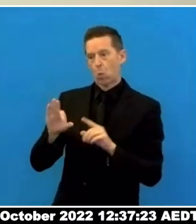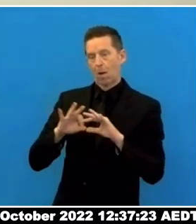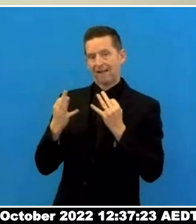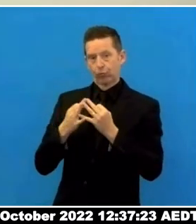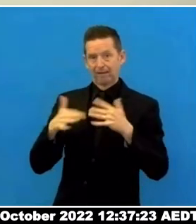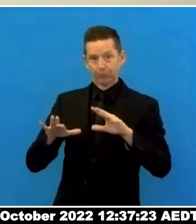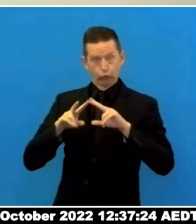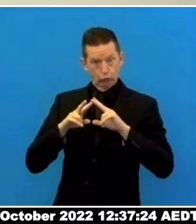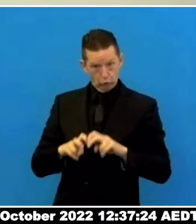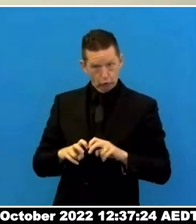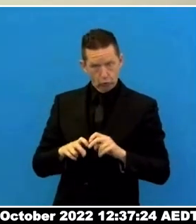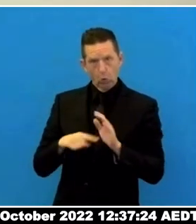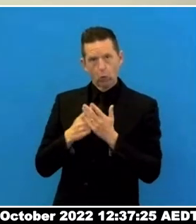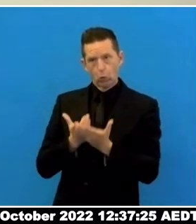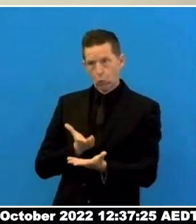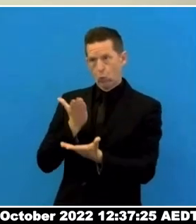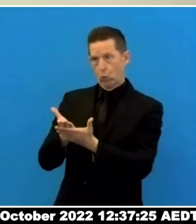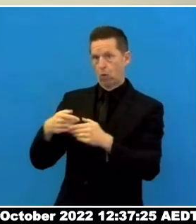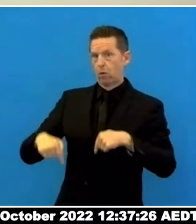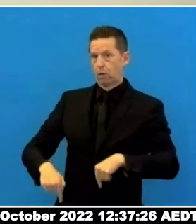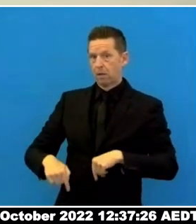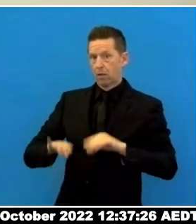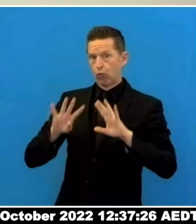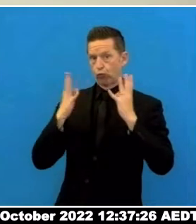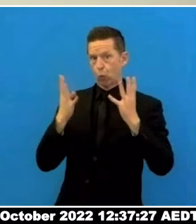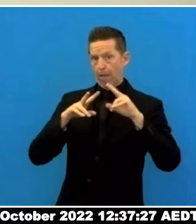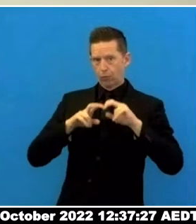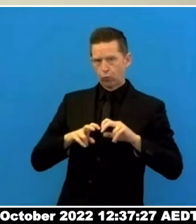to assist the Royal Commission in understanding the barriers